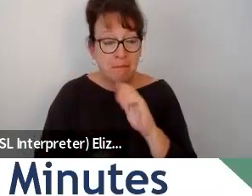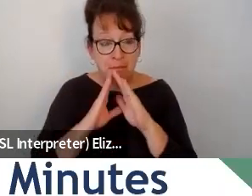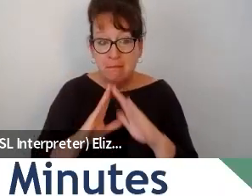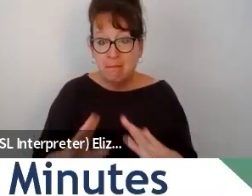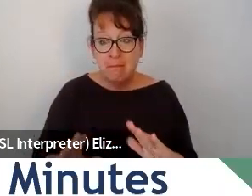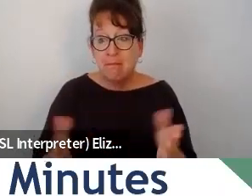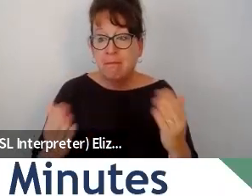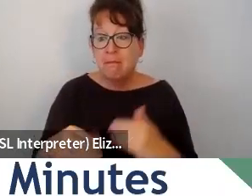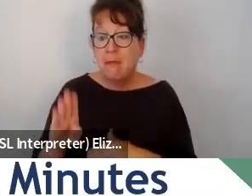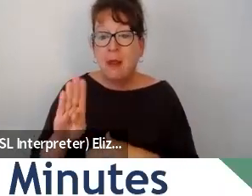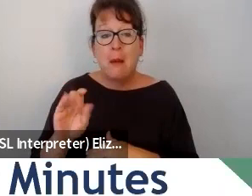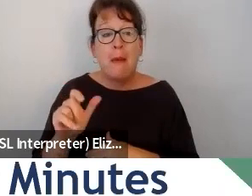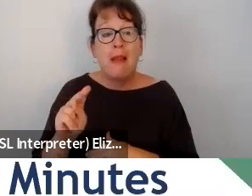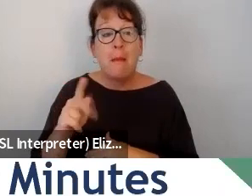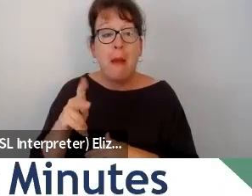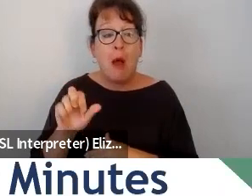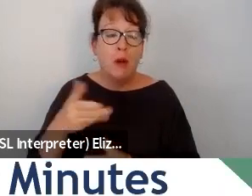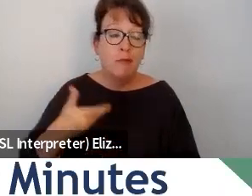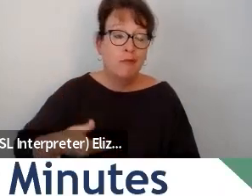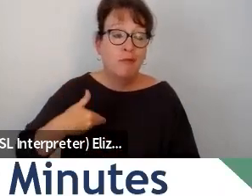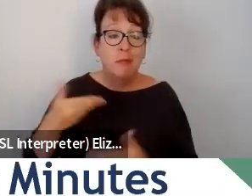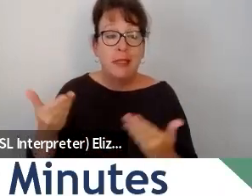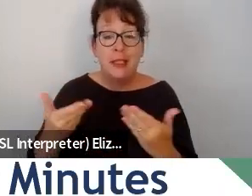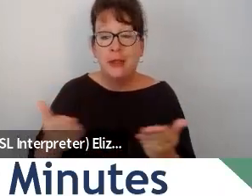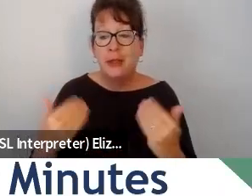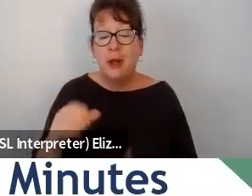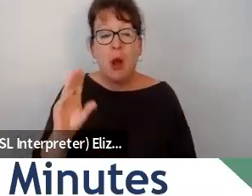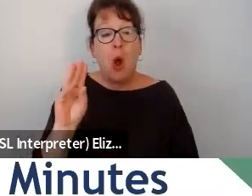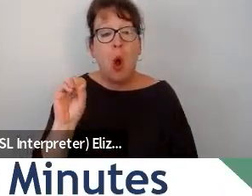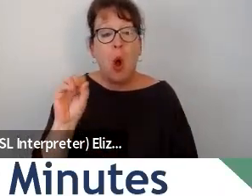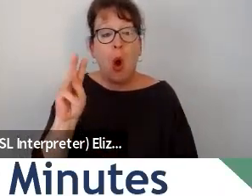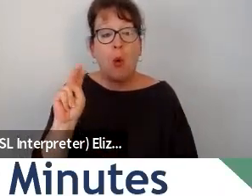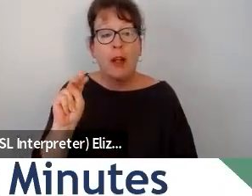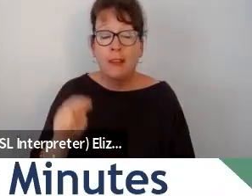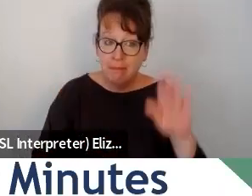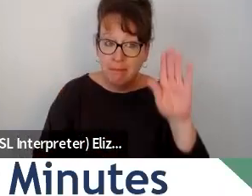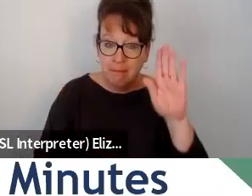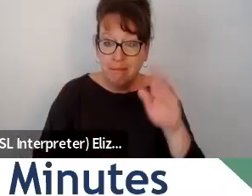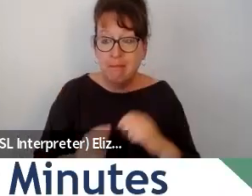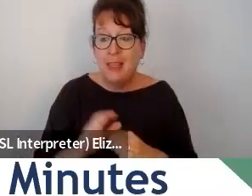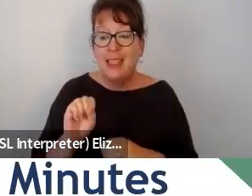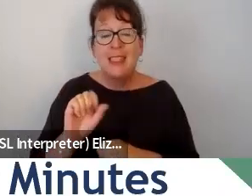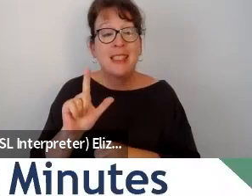and medium-duty vehicles. These rules are very much looking in our proposal that was open for